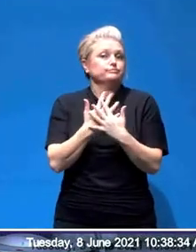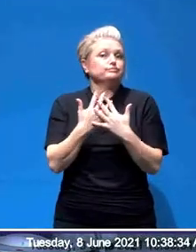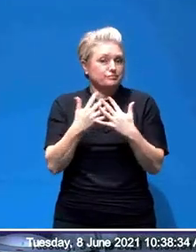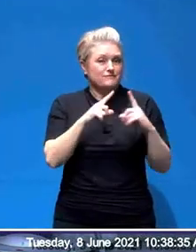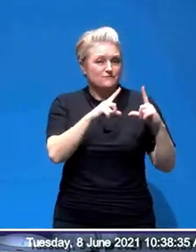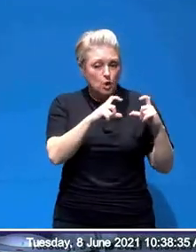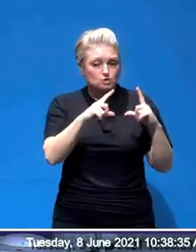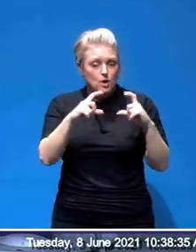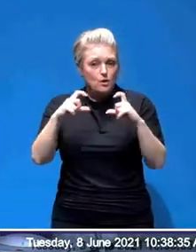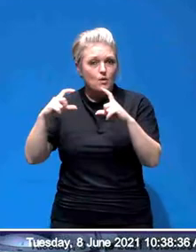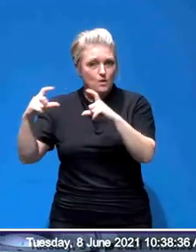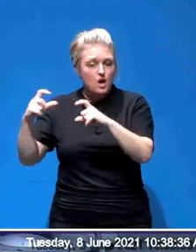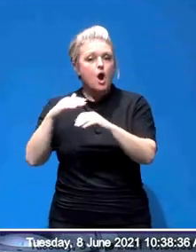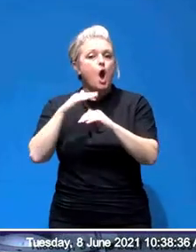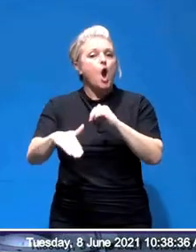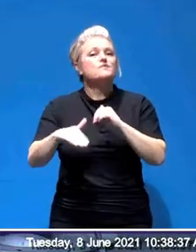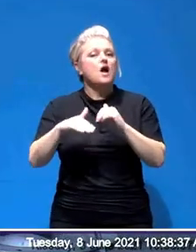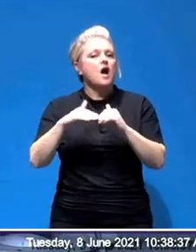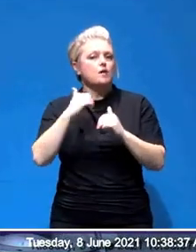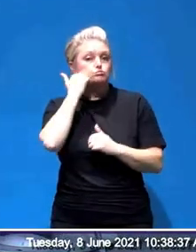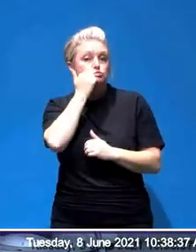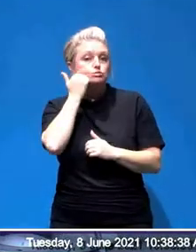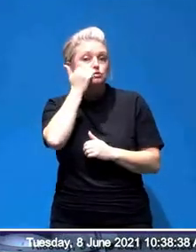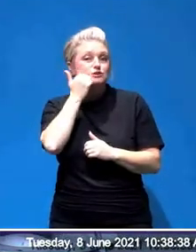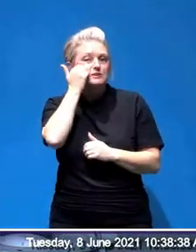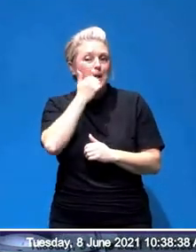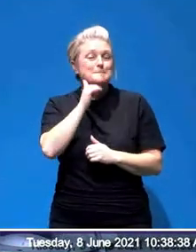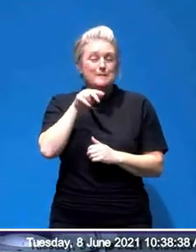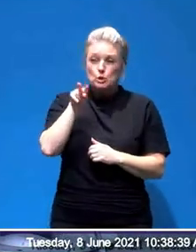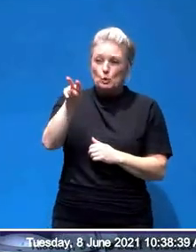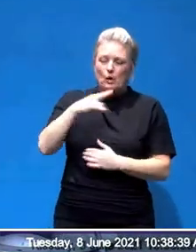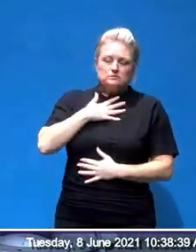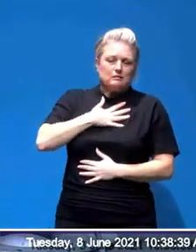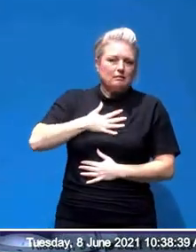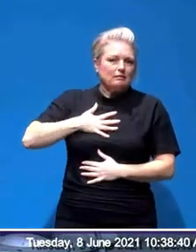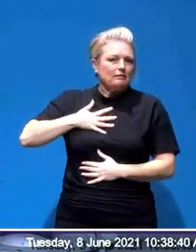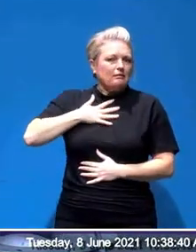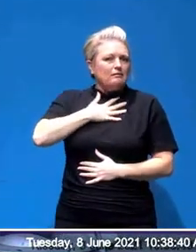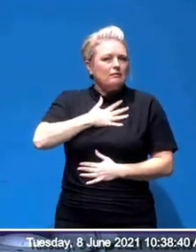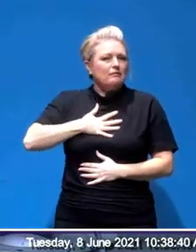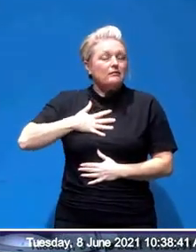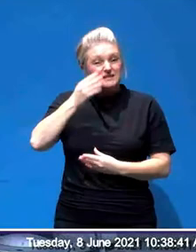in relation to bruising on Daniel, that may be confronting. And this is the first set of photographs.